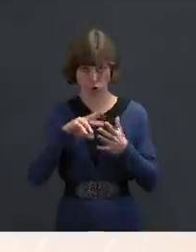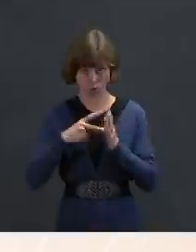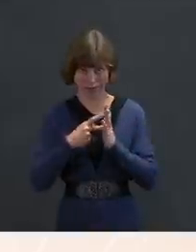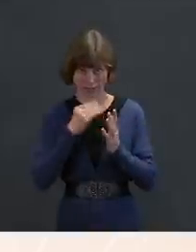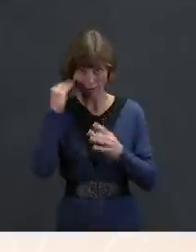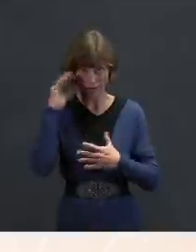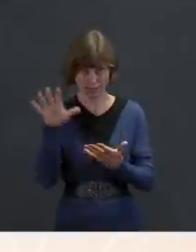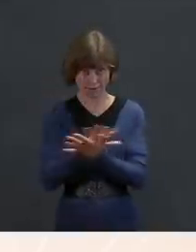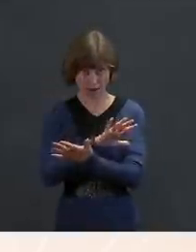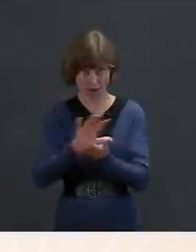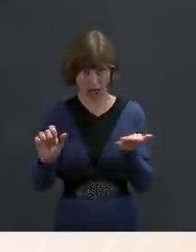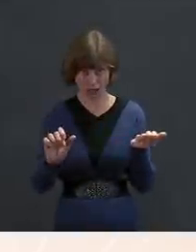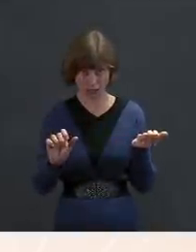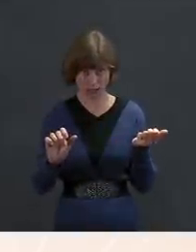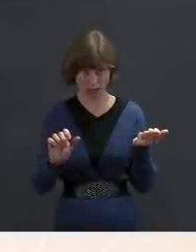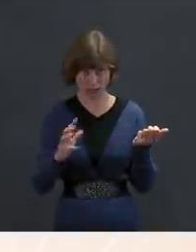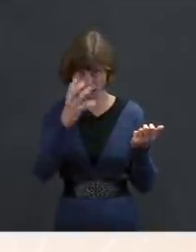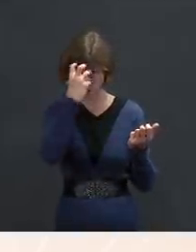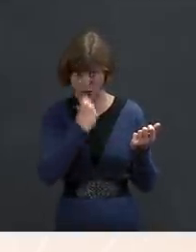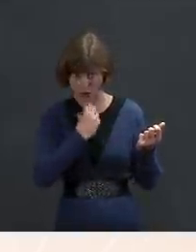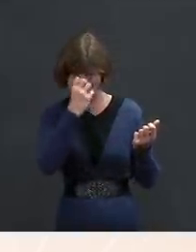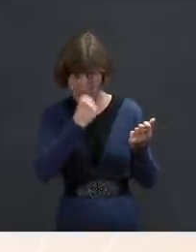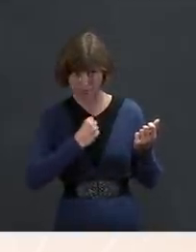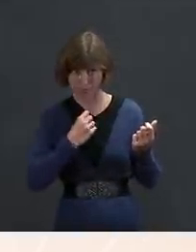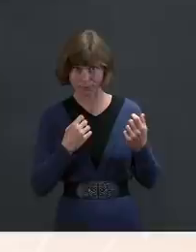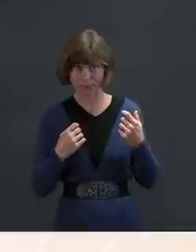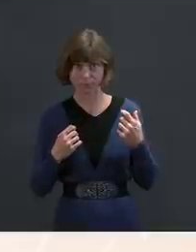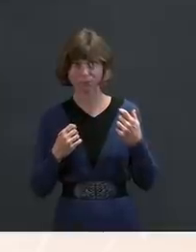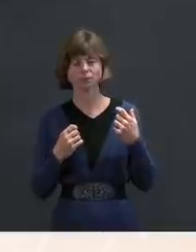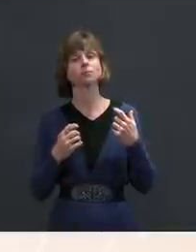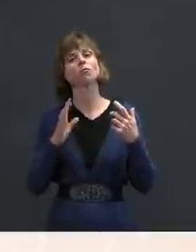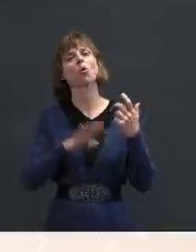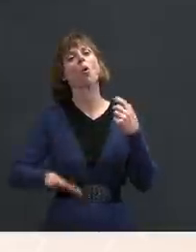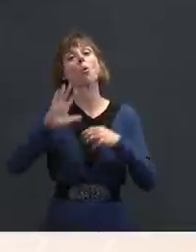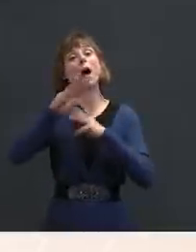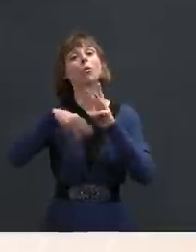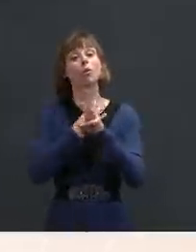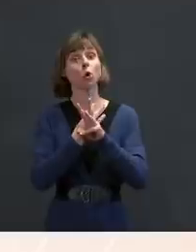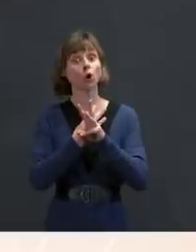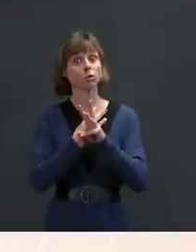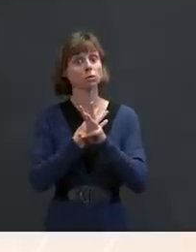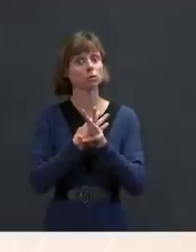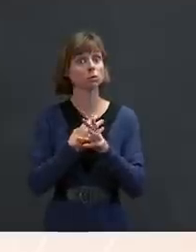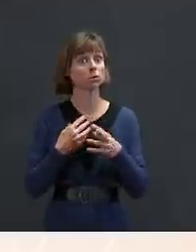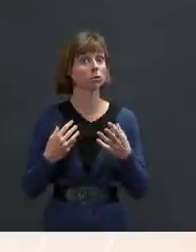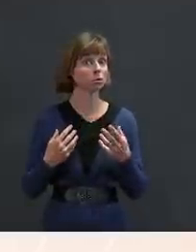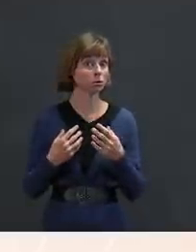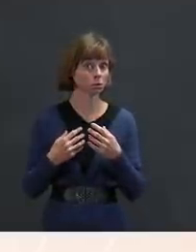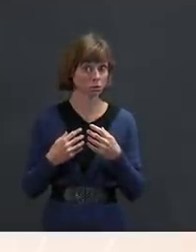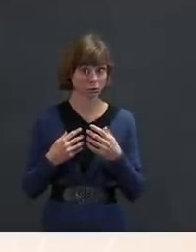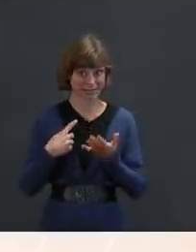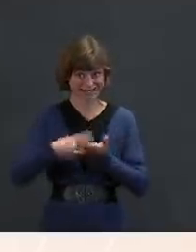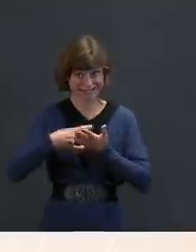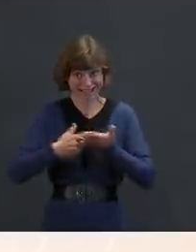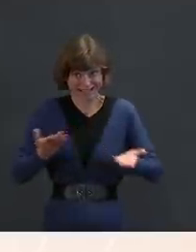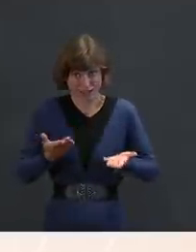Ms. Psaki: Certainly it's a -- it's a -- The Press: Not just in the U.S., but in our -- Ms. Psaki: Around the world? >> The Press: Yes. Is this something that you're discussing here in the U.S. and around the world?